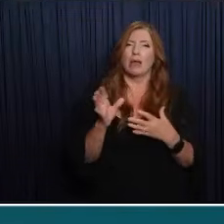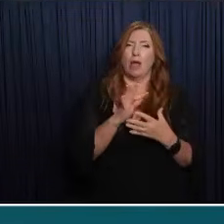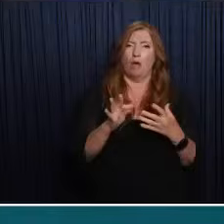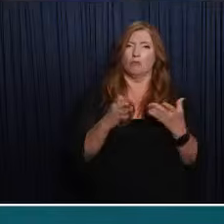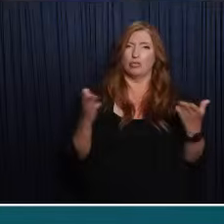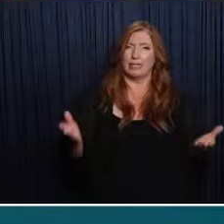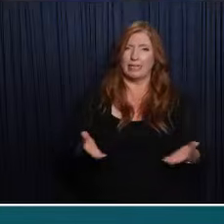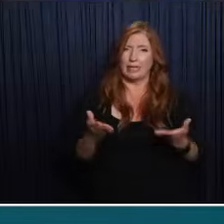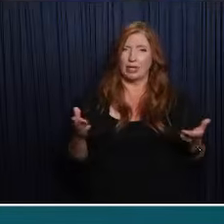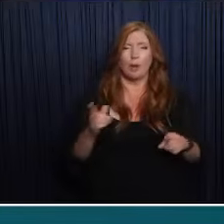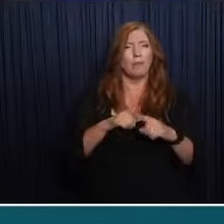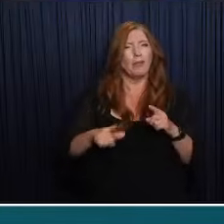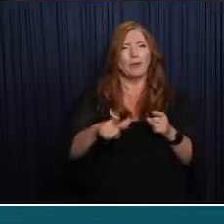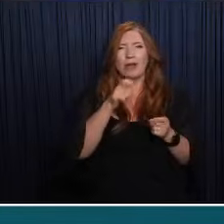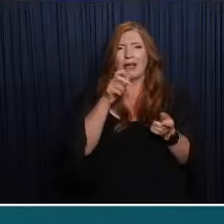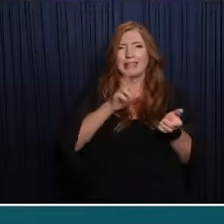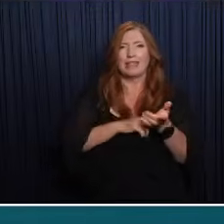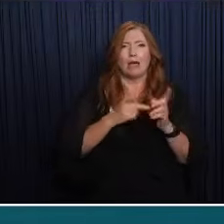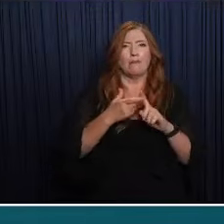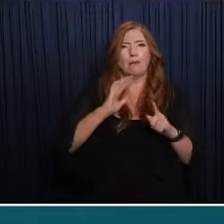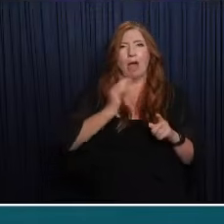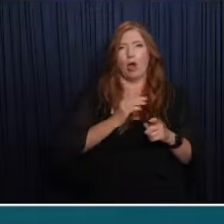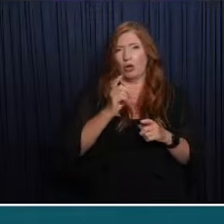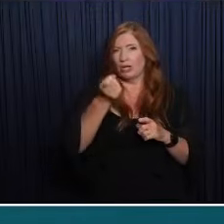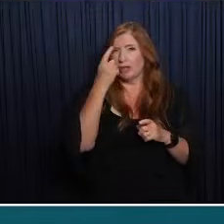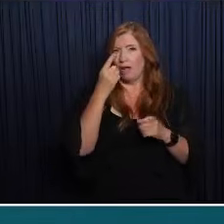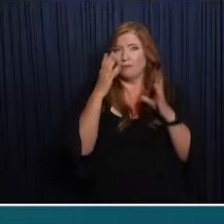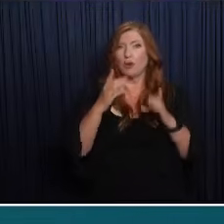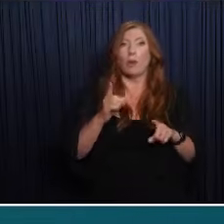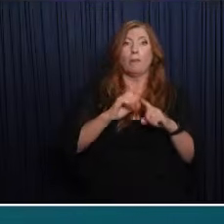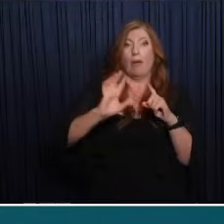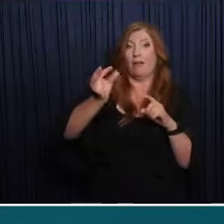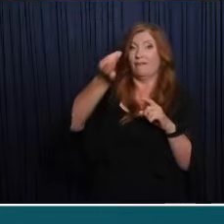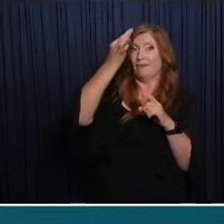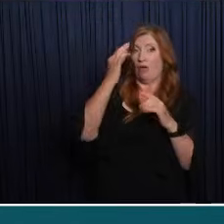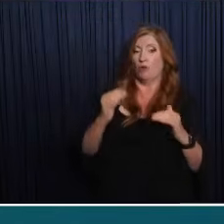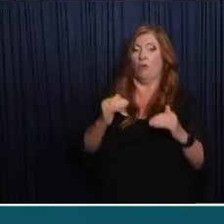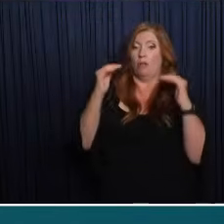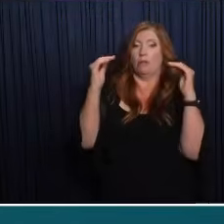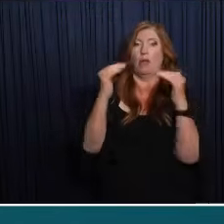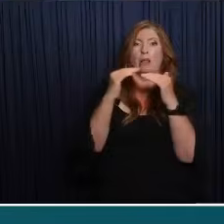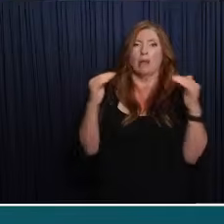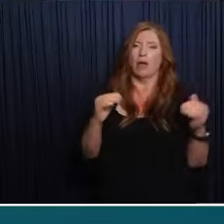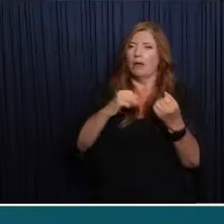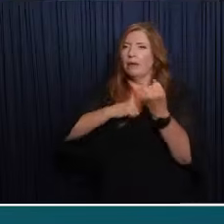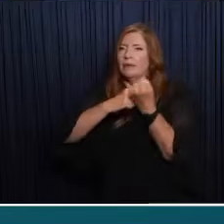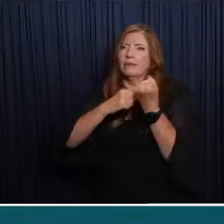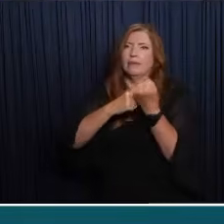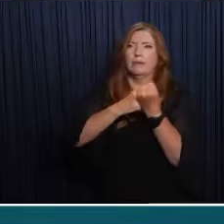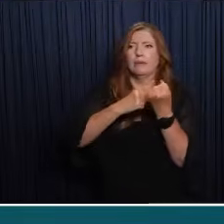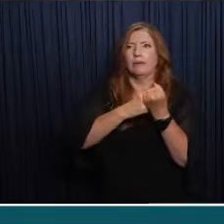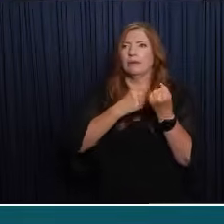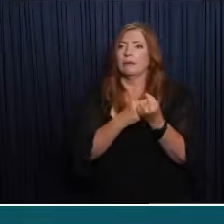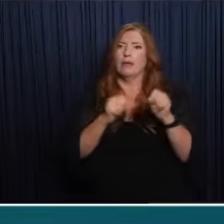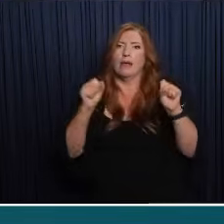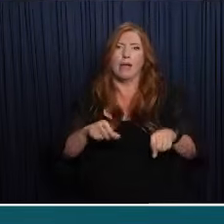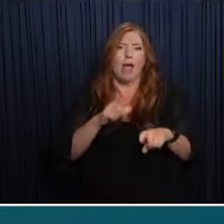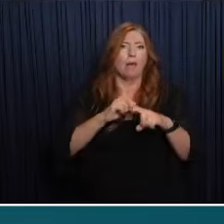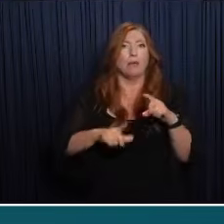THAT DIDN'T GET SIGNED. WE HAD A LOT OF OPTIONS WE HAVE BEEN DOING THAT WASN'T GETTING SIGNED BY OUR GOVERNOR.